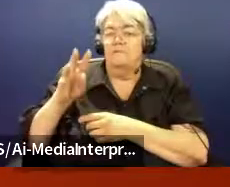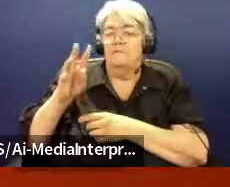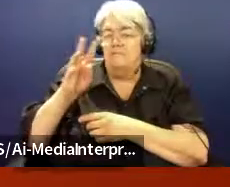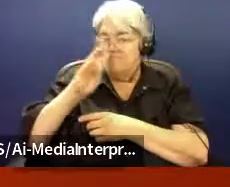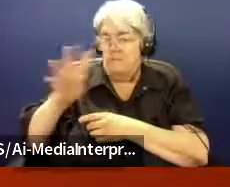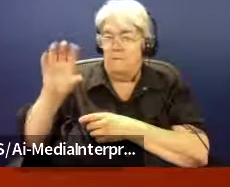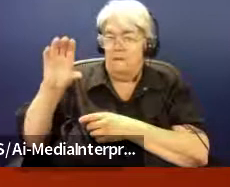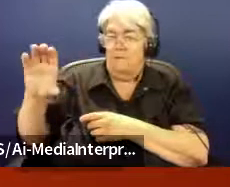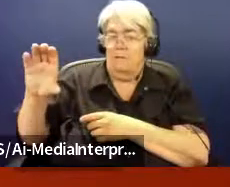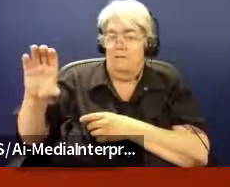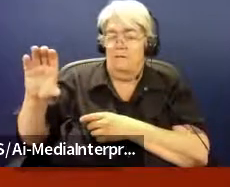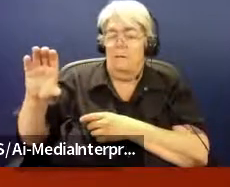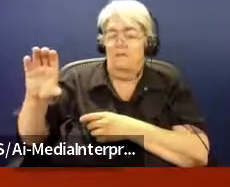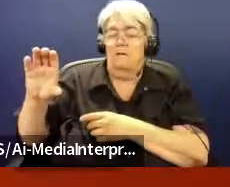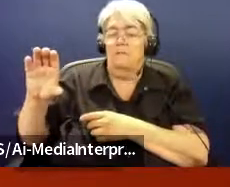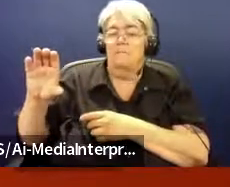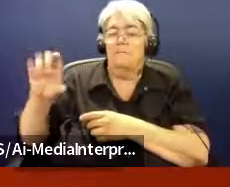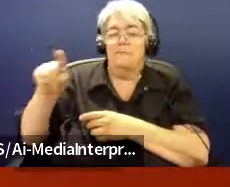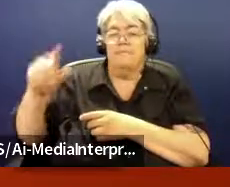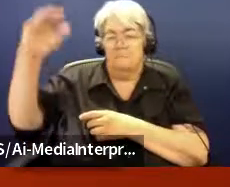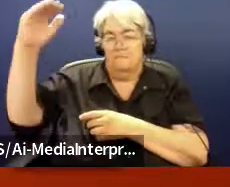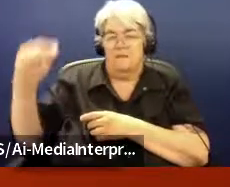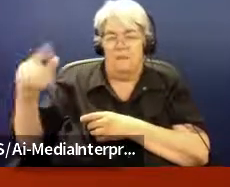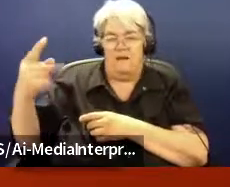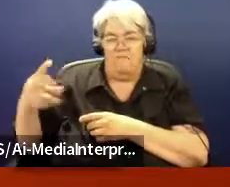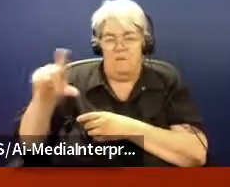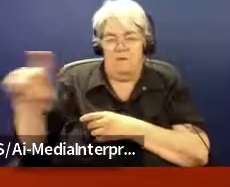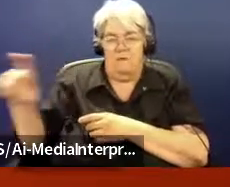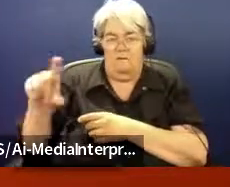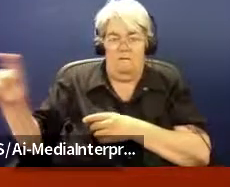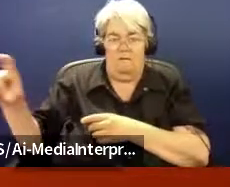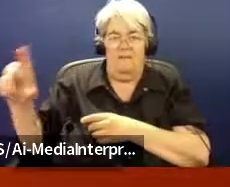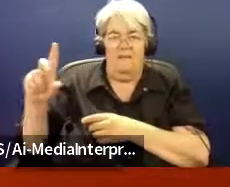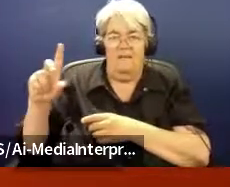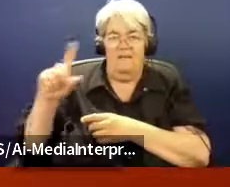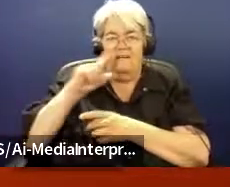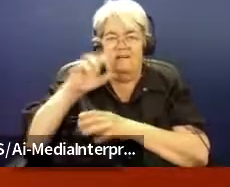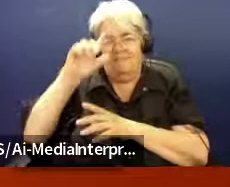of the screen. Or if the first thing in the order would be skipped to main